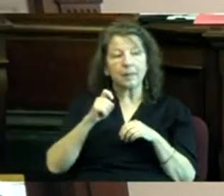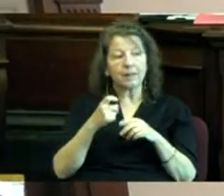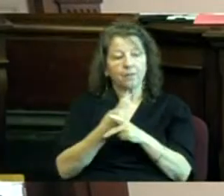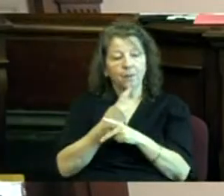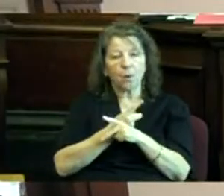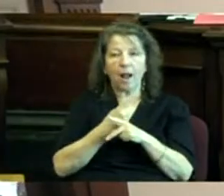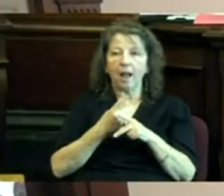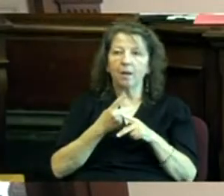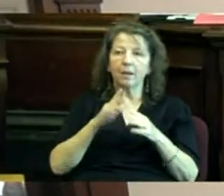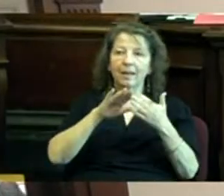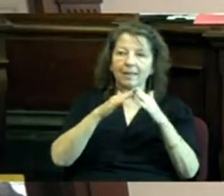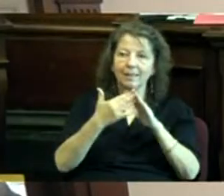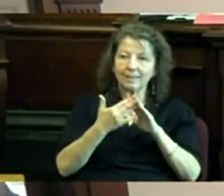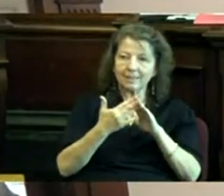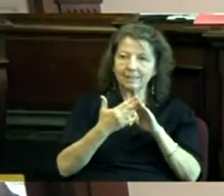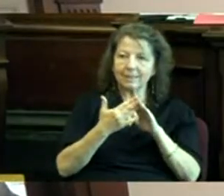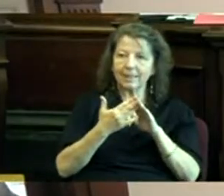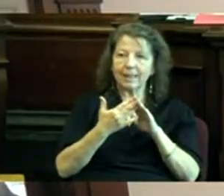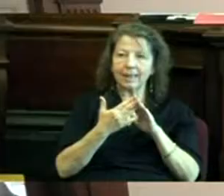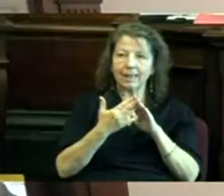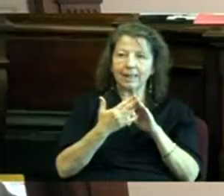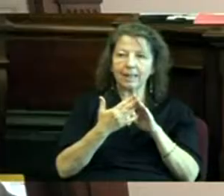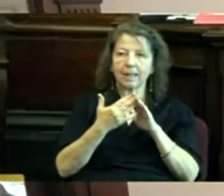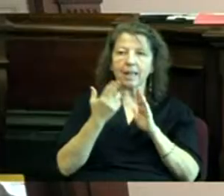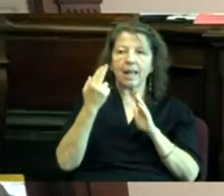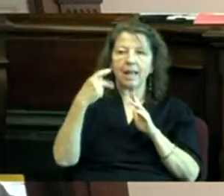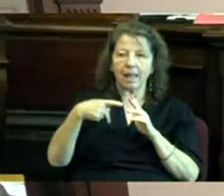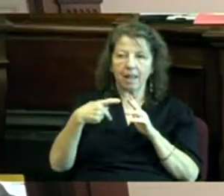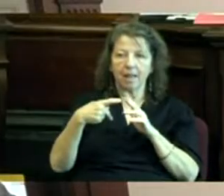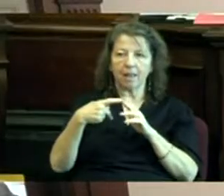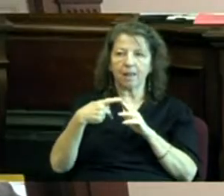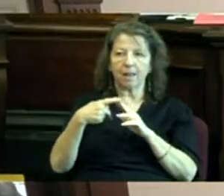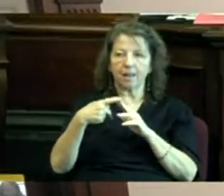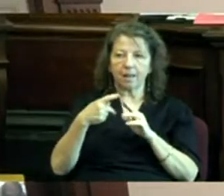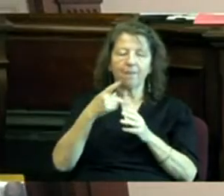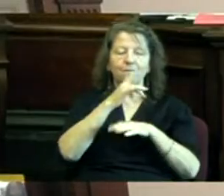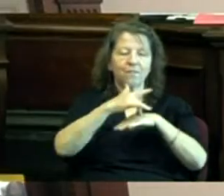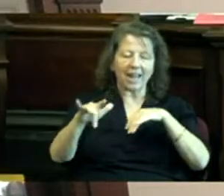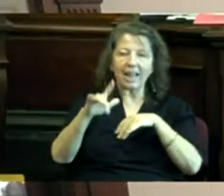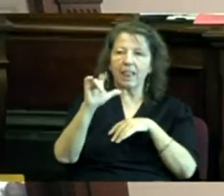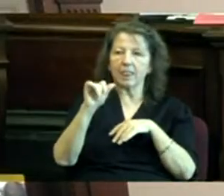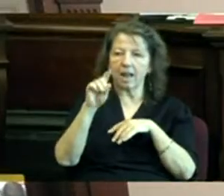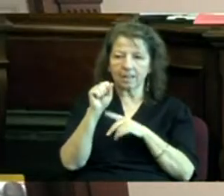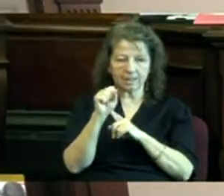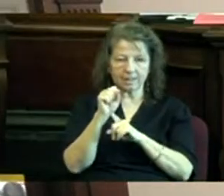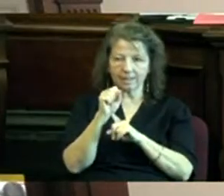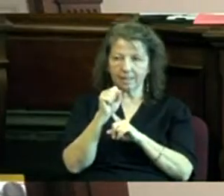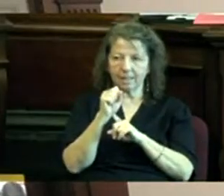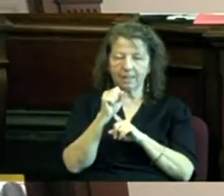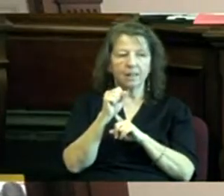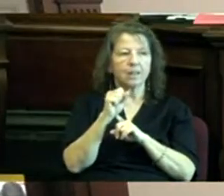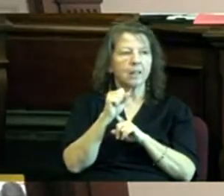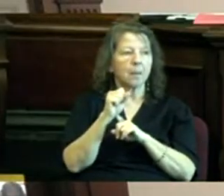that was a commitment to finding a way to activate city owned